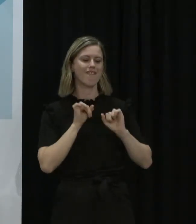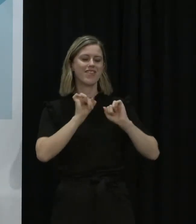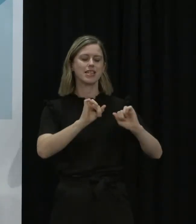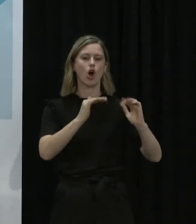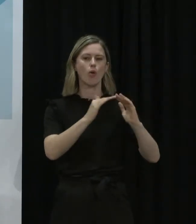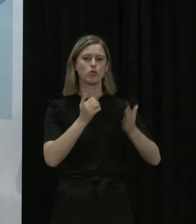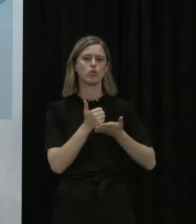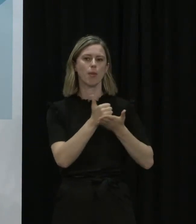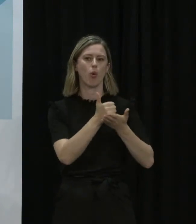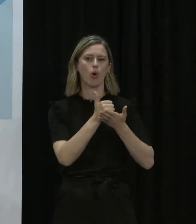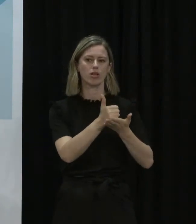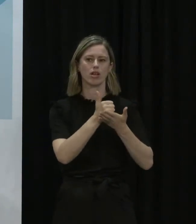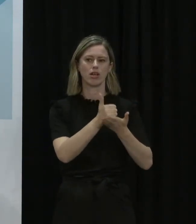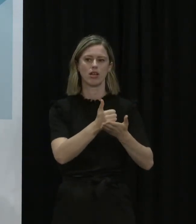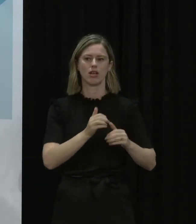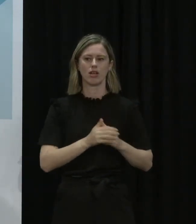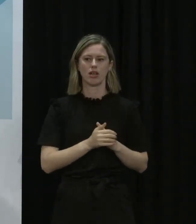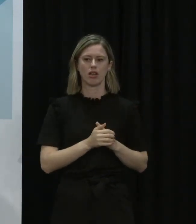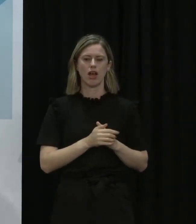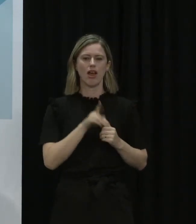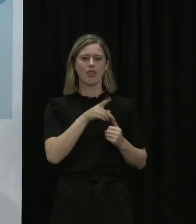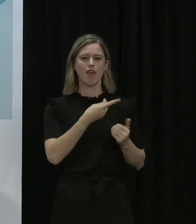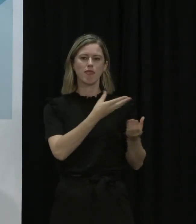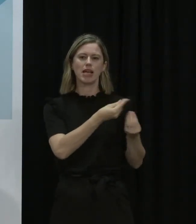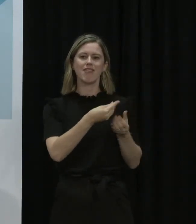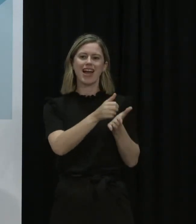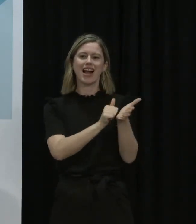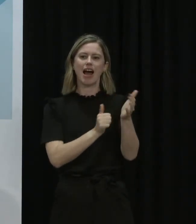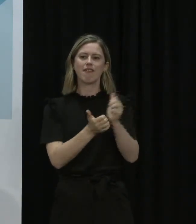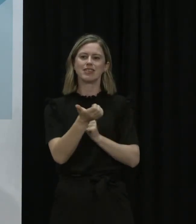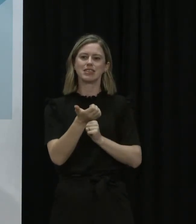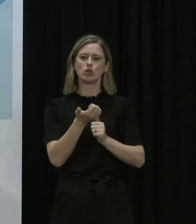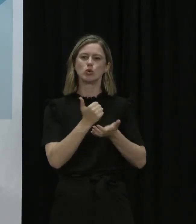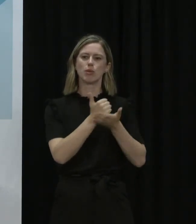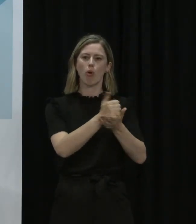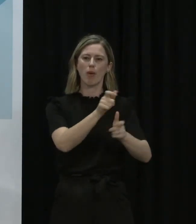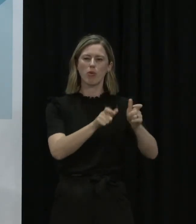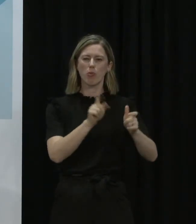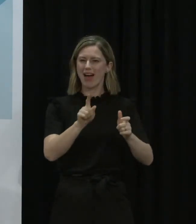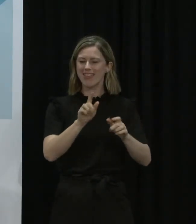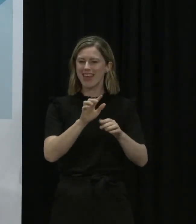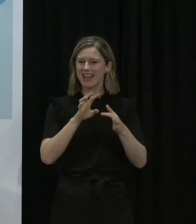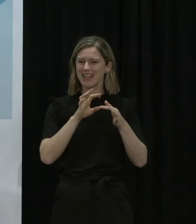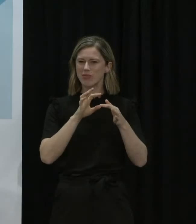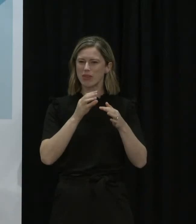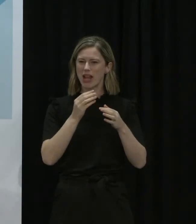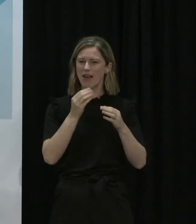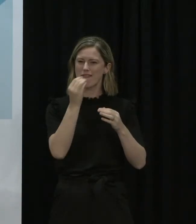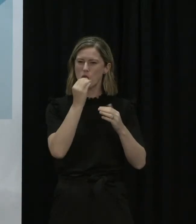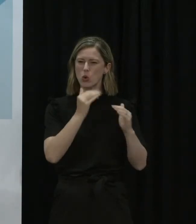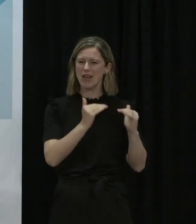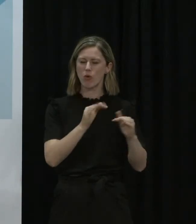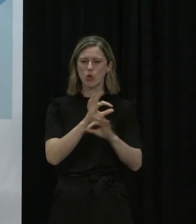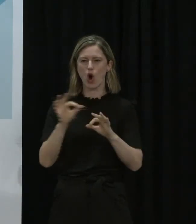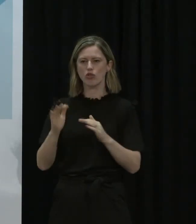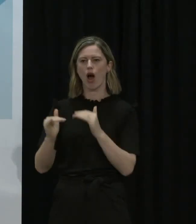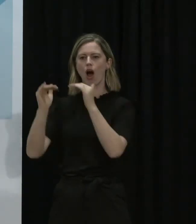Are you aware of concerns from home care workers and support workers who have been